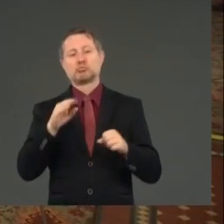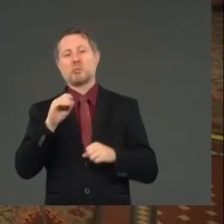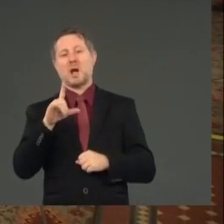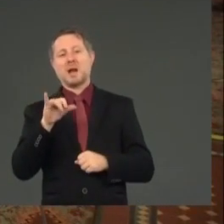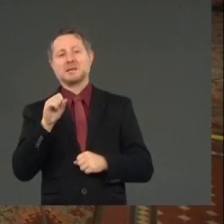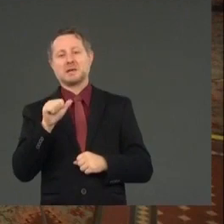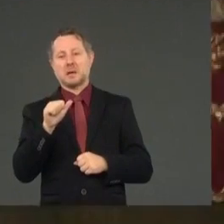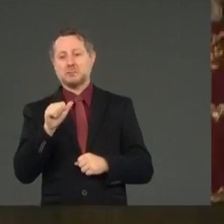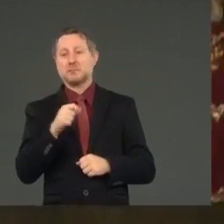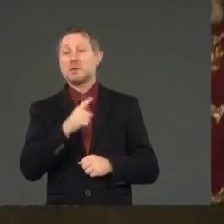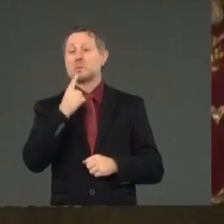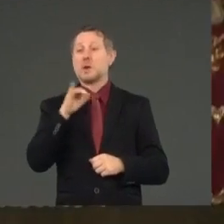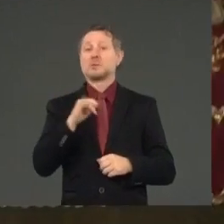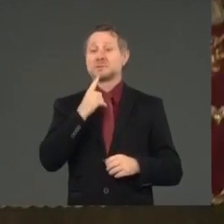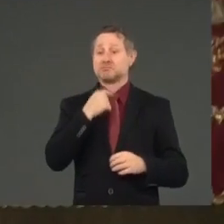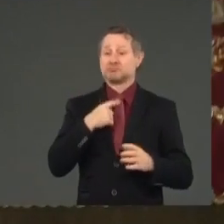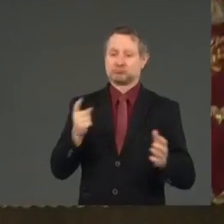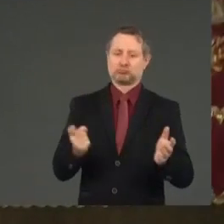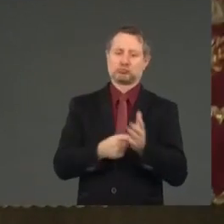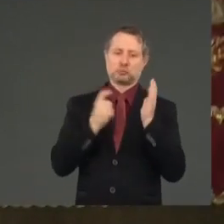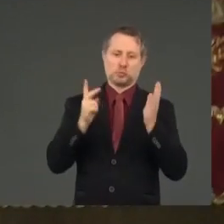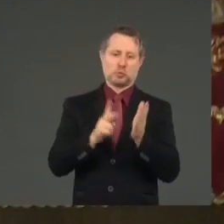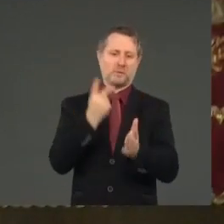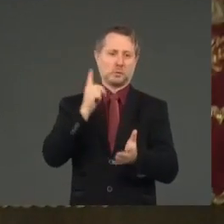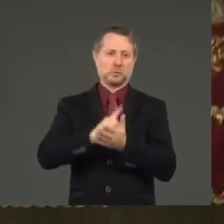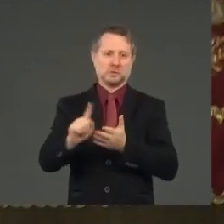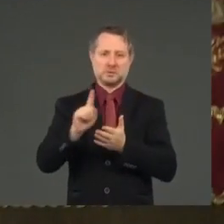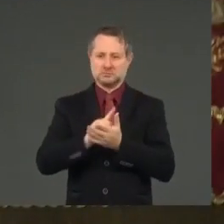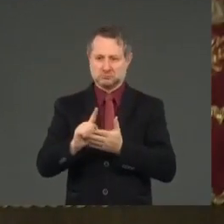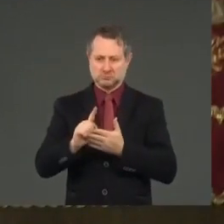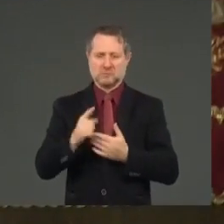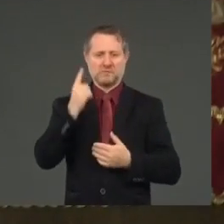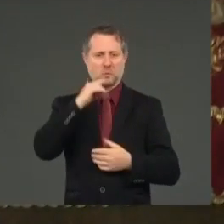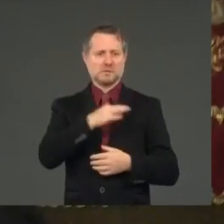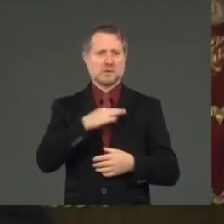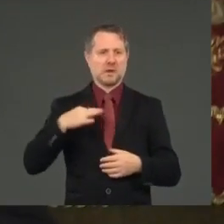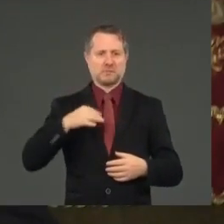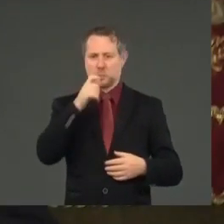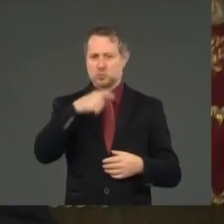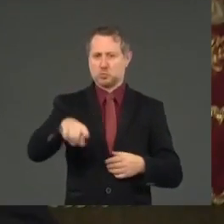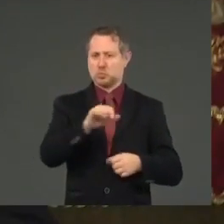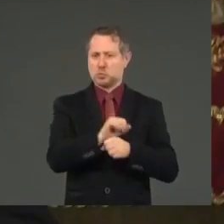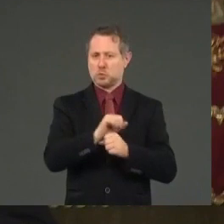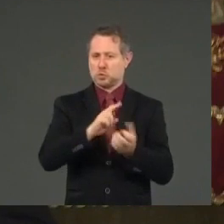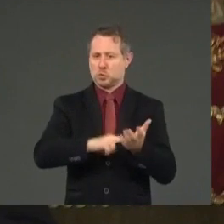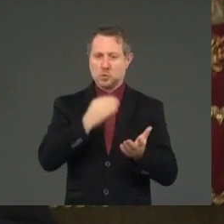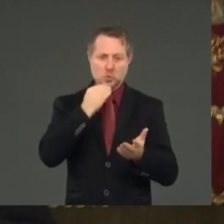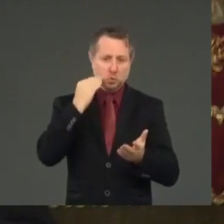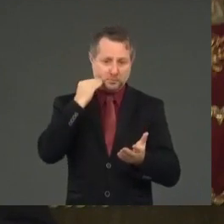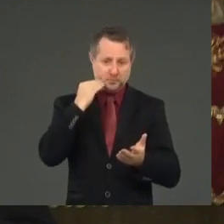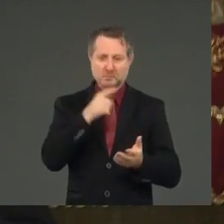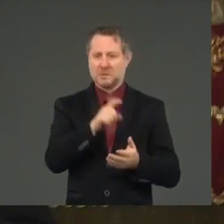DO YOU KNOW THE TESTING PROTOCOL IN NURSING HOMES? WE'RE DOING, AS THE GOVERNOR SAID, LAST SUNDAY WE MANDATED